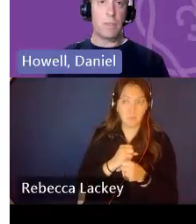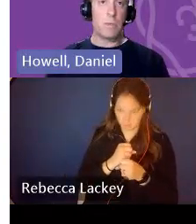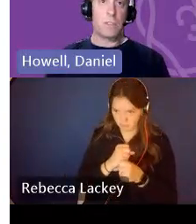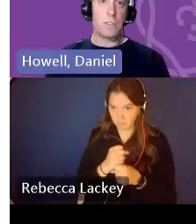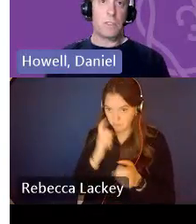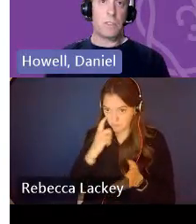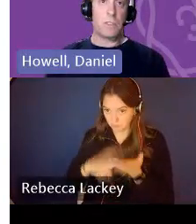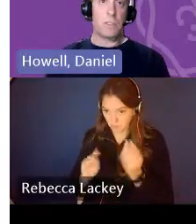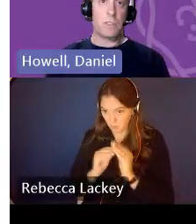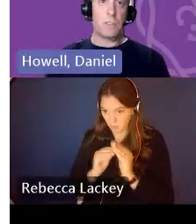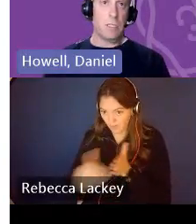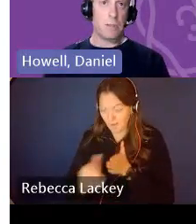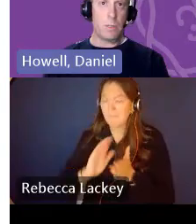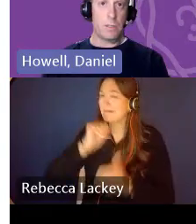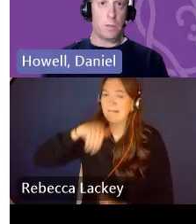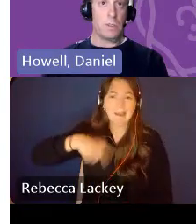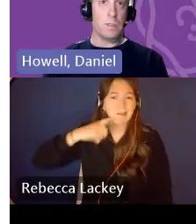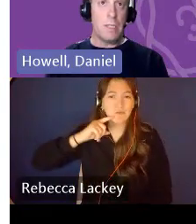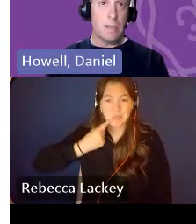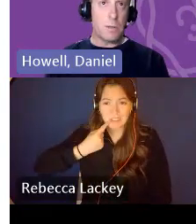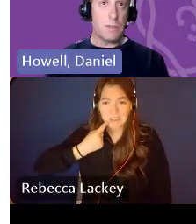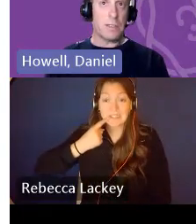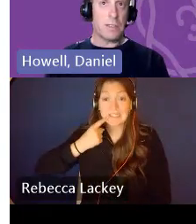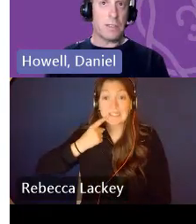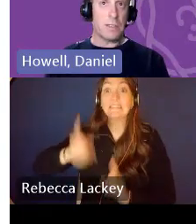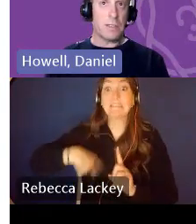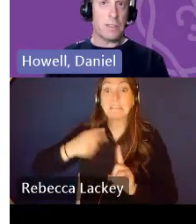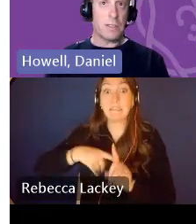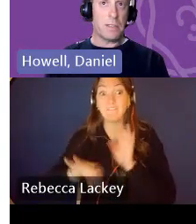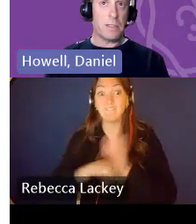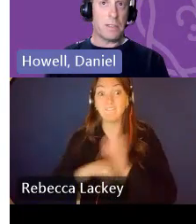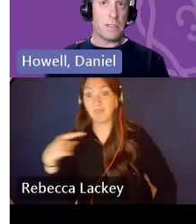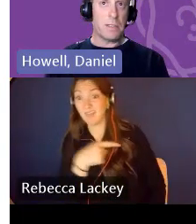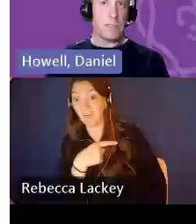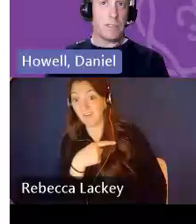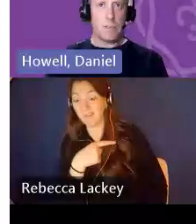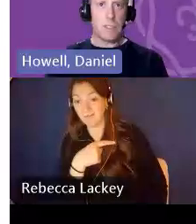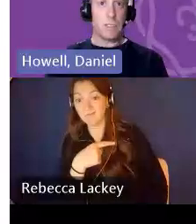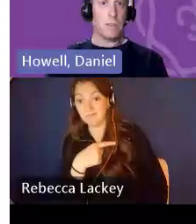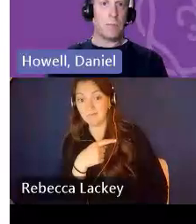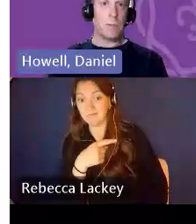but it wasn't yet critical. Uh it wasn't until we we found that that critical uh steel that